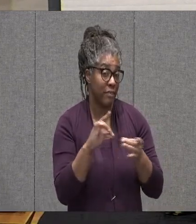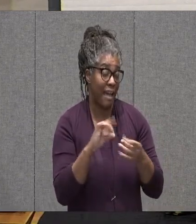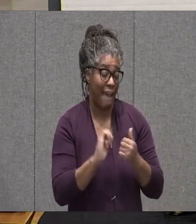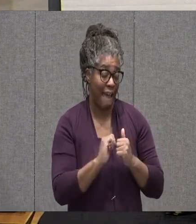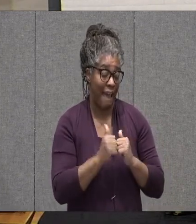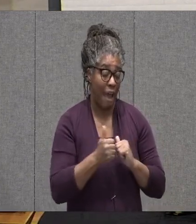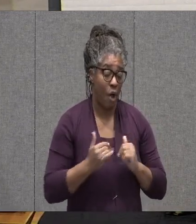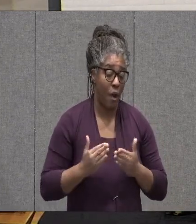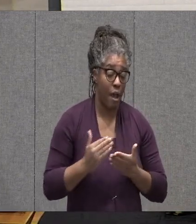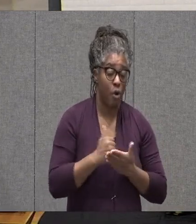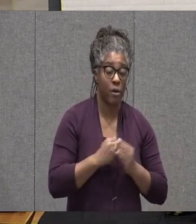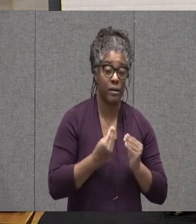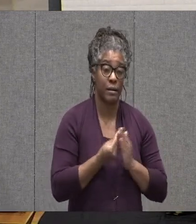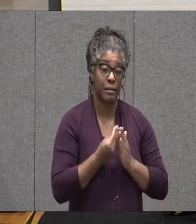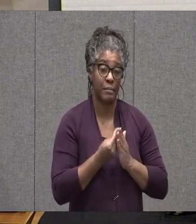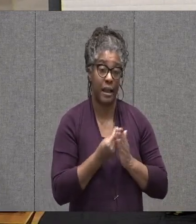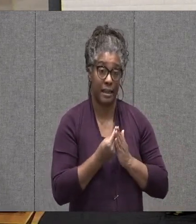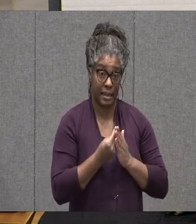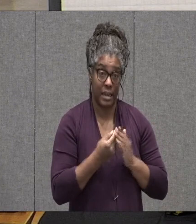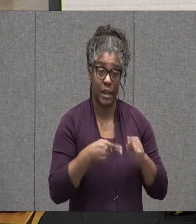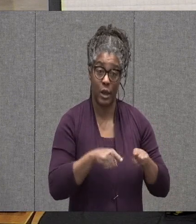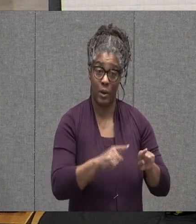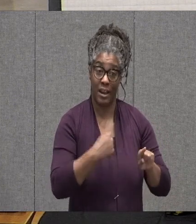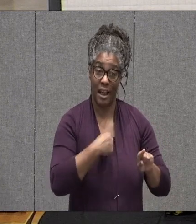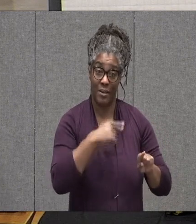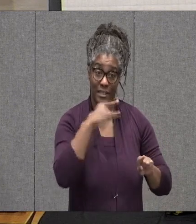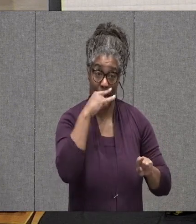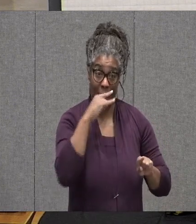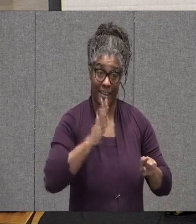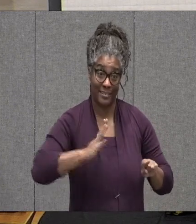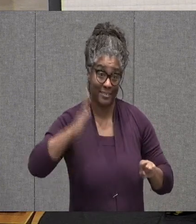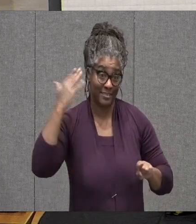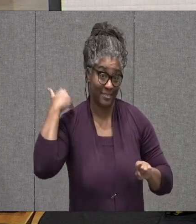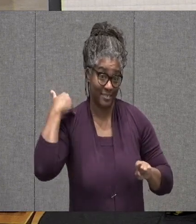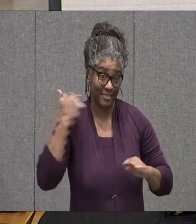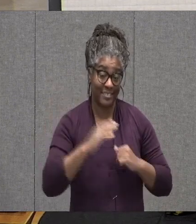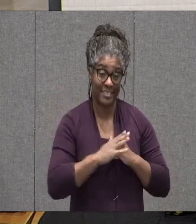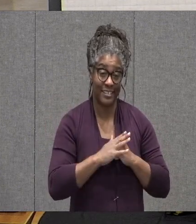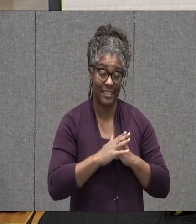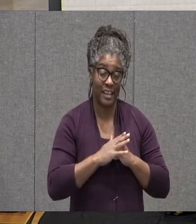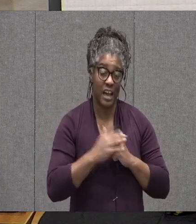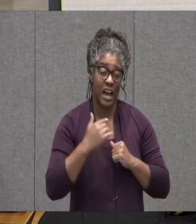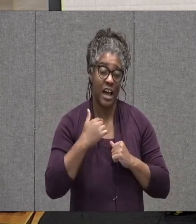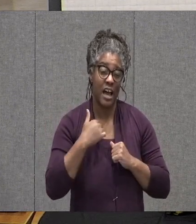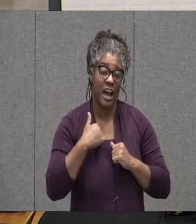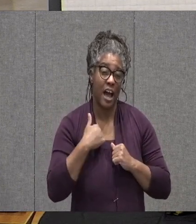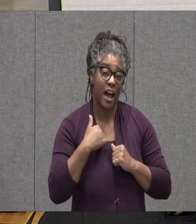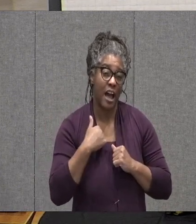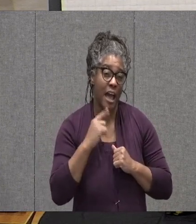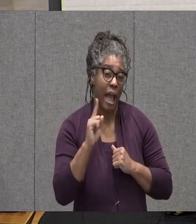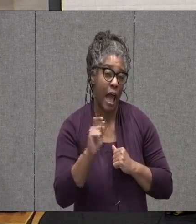and I asked you to think about what types of jobs you might want to have as you get older.